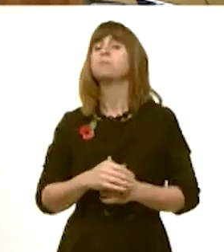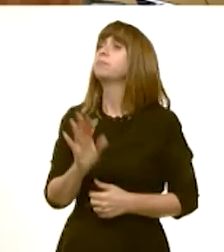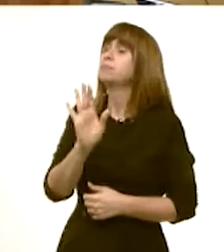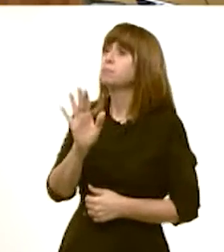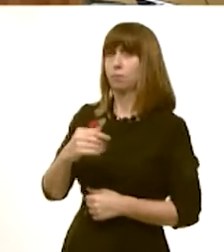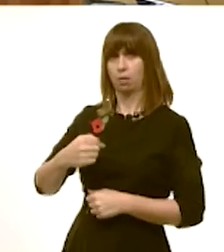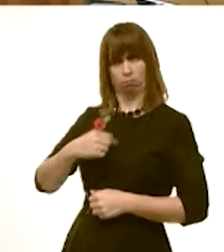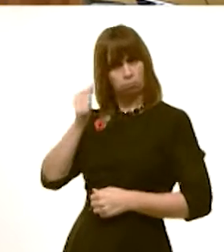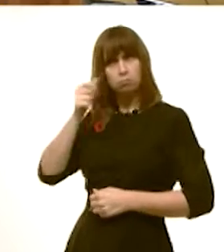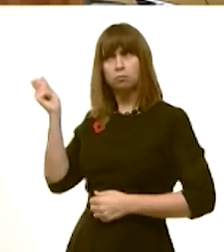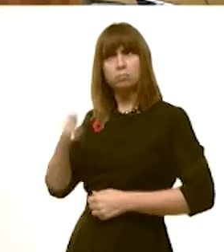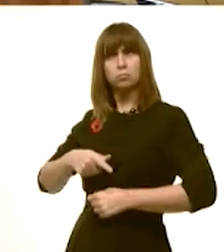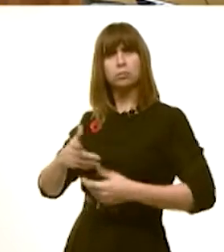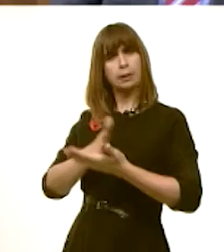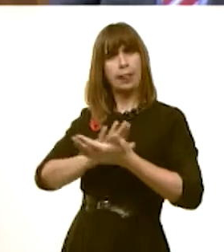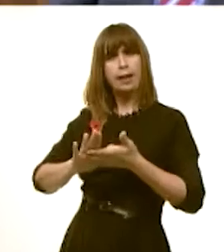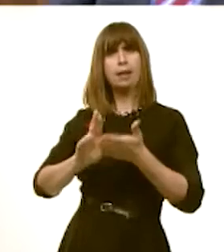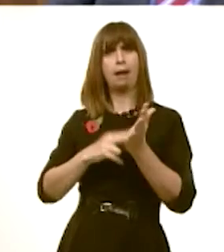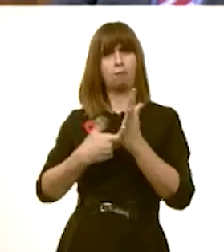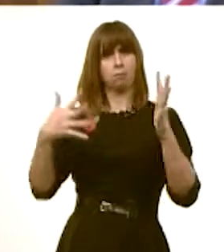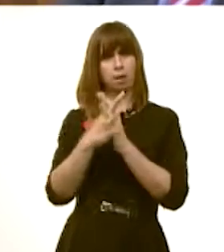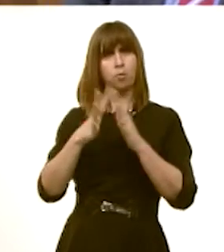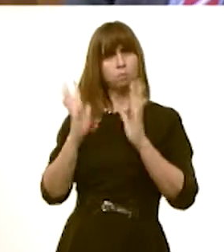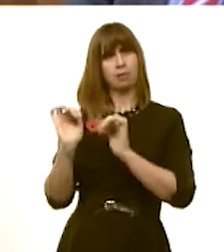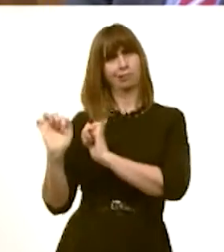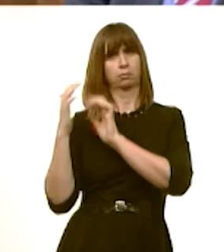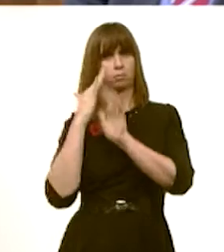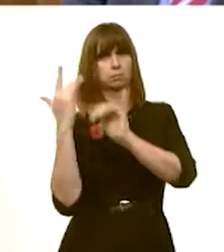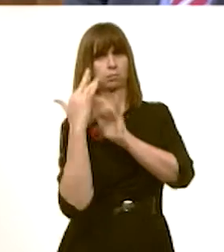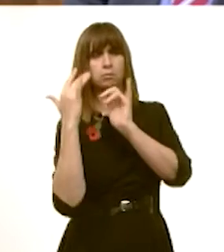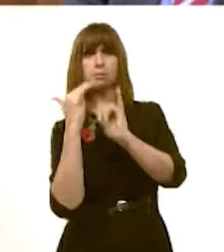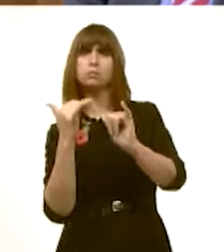It is a matter, of course, for Natural Resources Wales to monitor emissions.